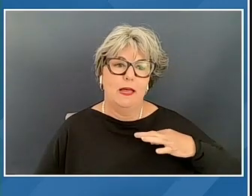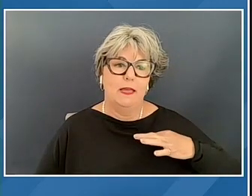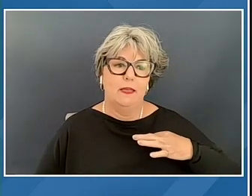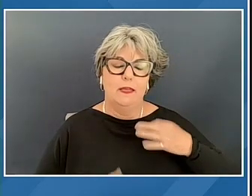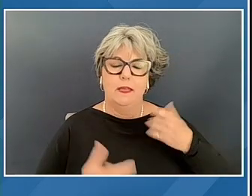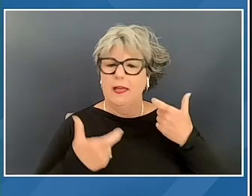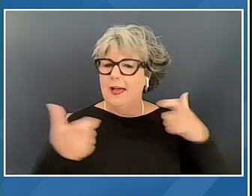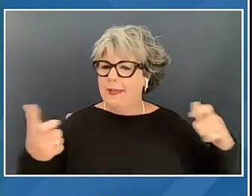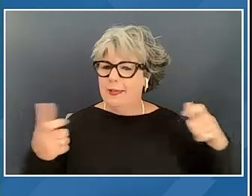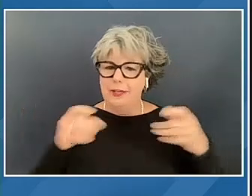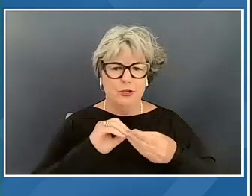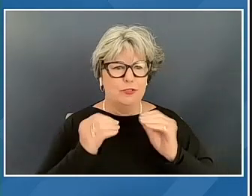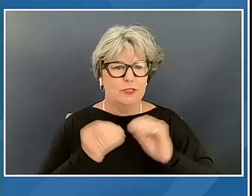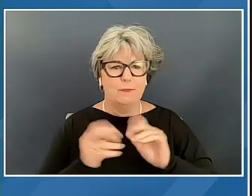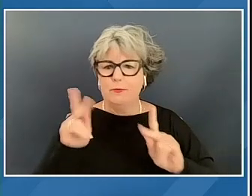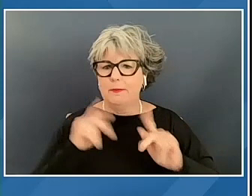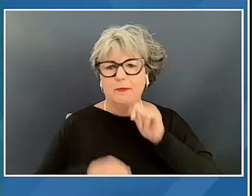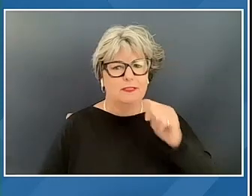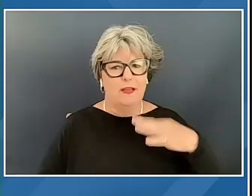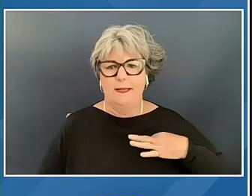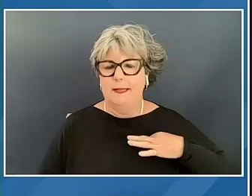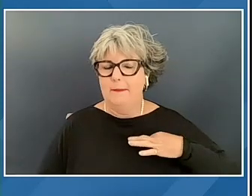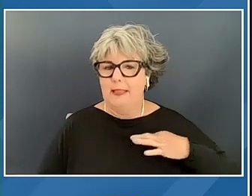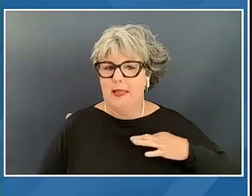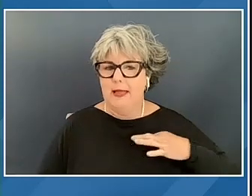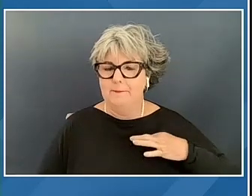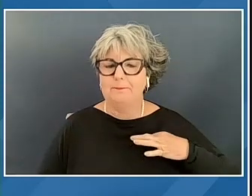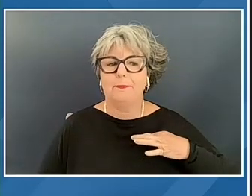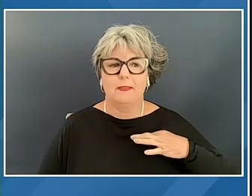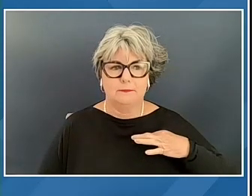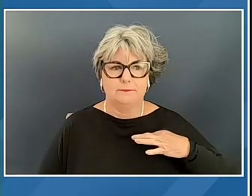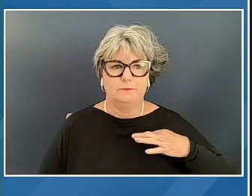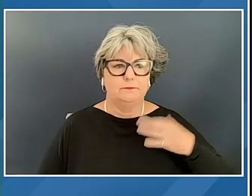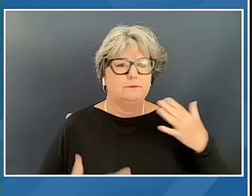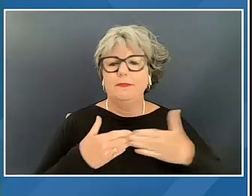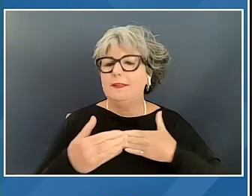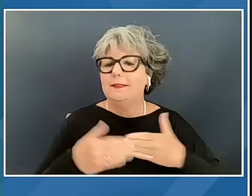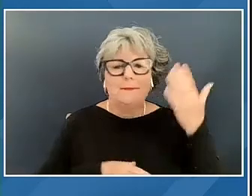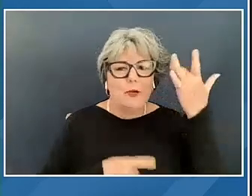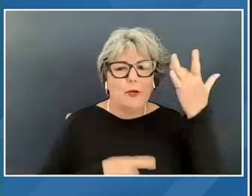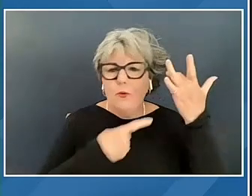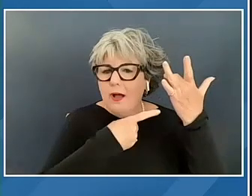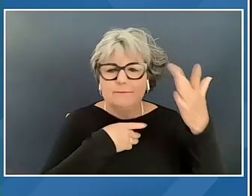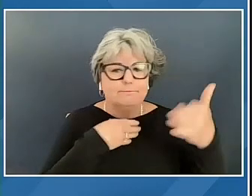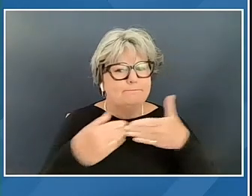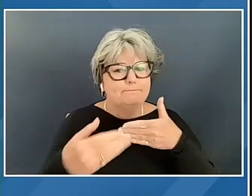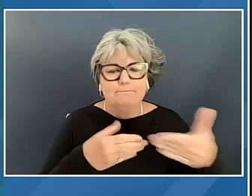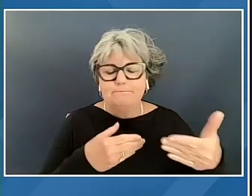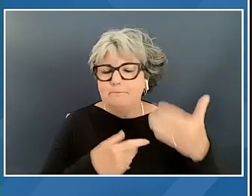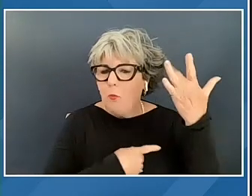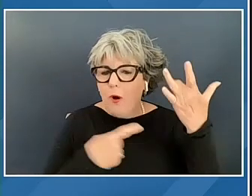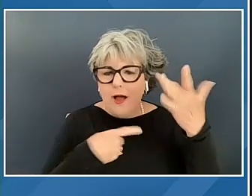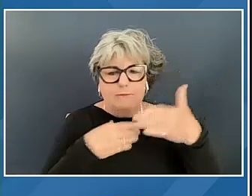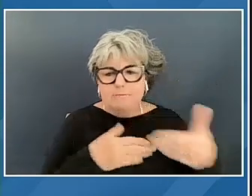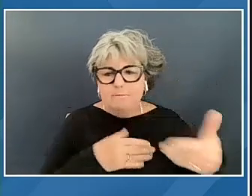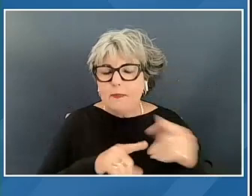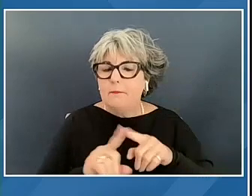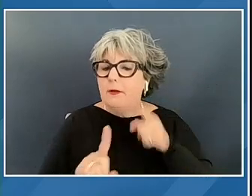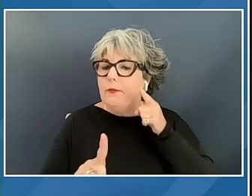did not. And I think that, again, it doesn't matter why, it's irrelevant to me why. But the point again is, look, the